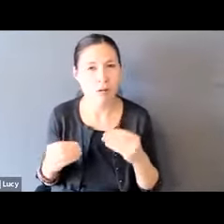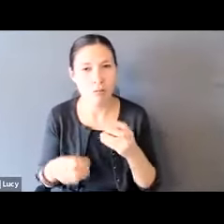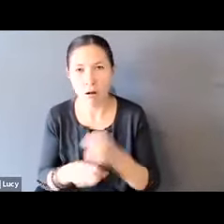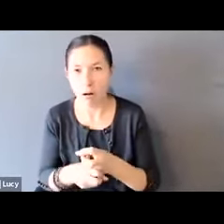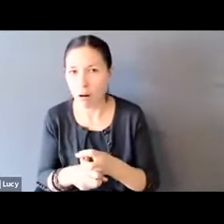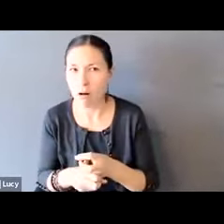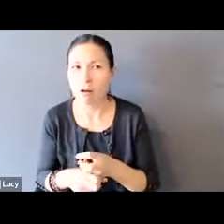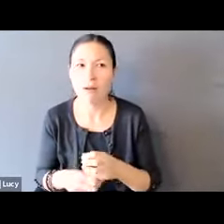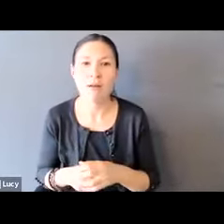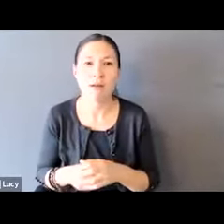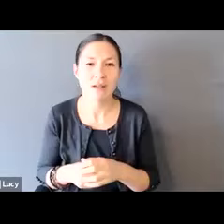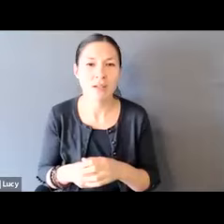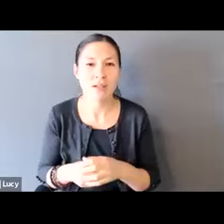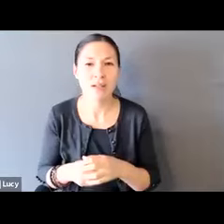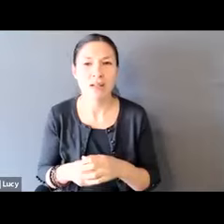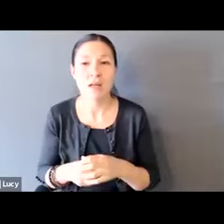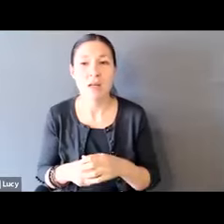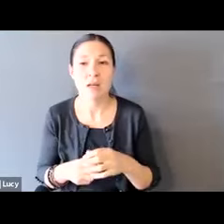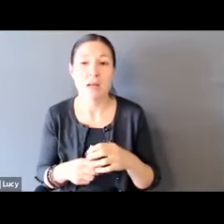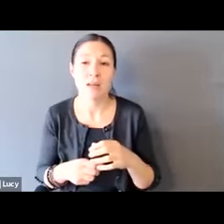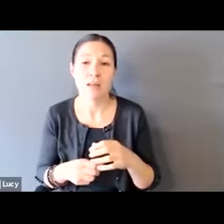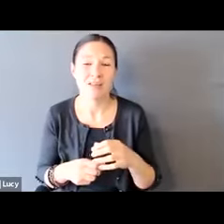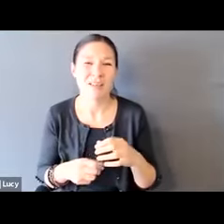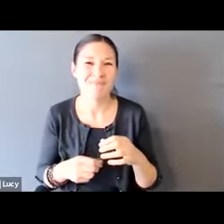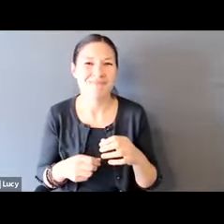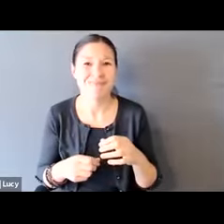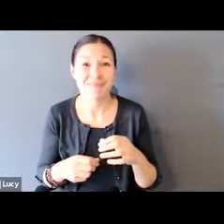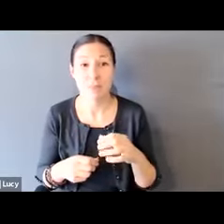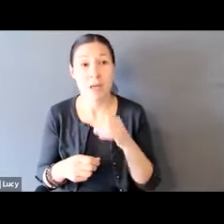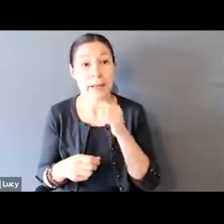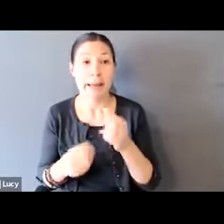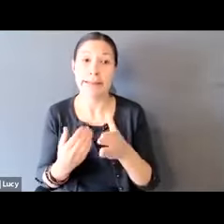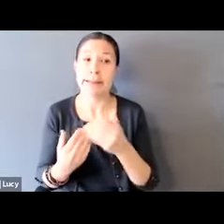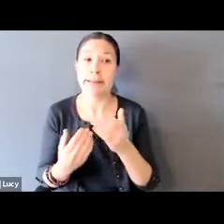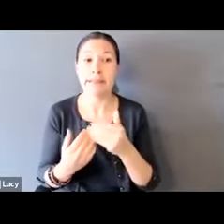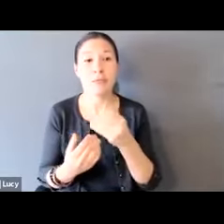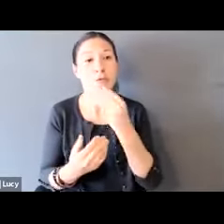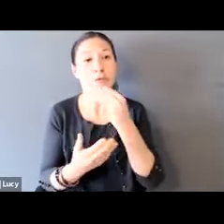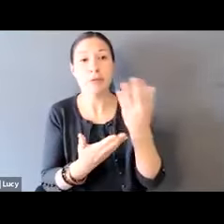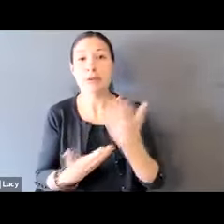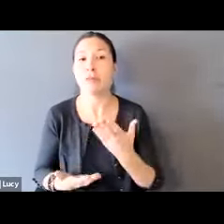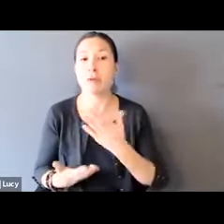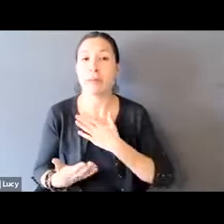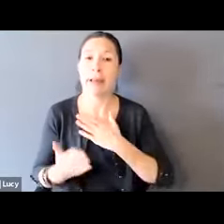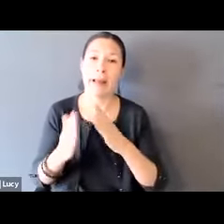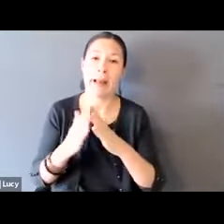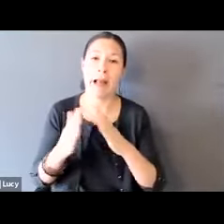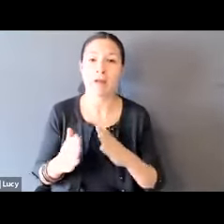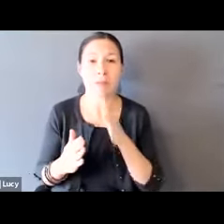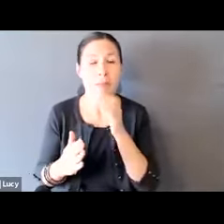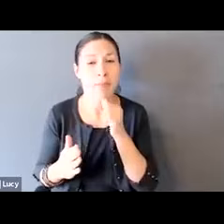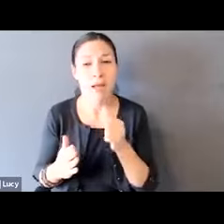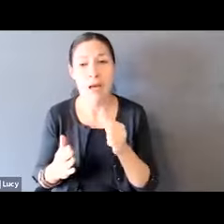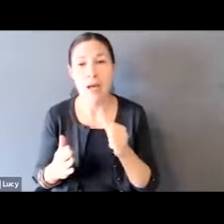Sometimes getting groceries delivered isn't a feasible option because of cost, or not